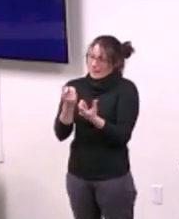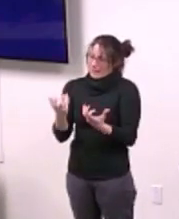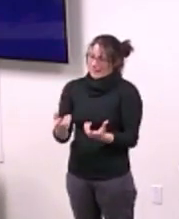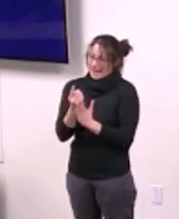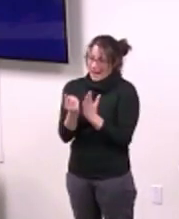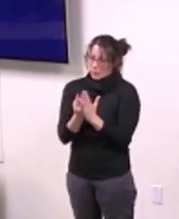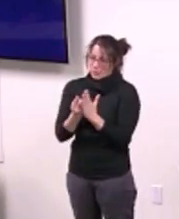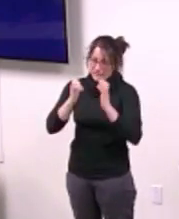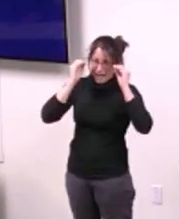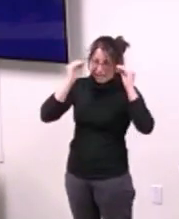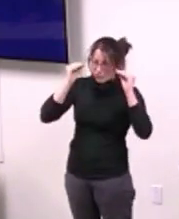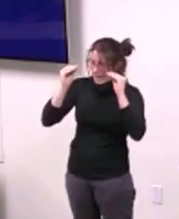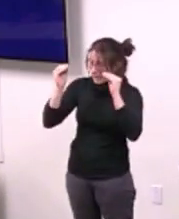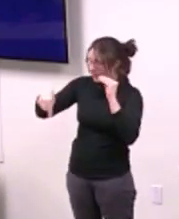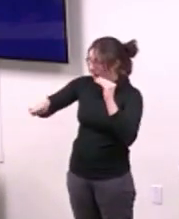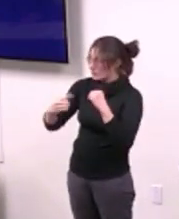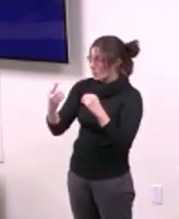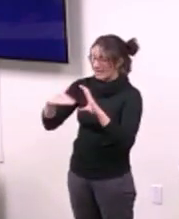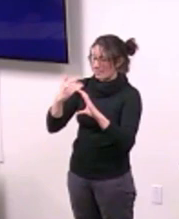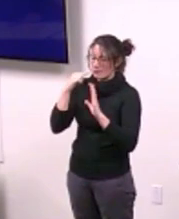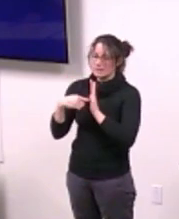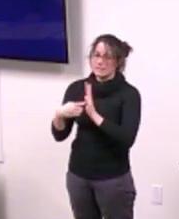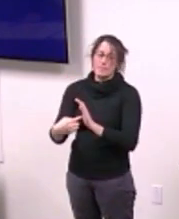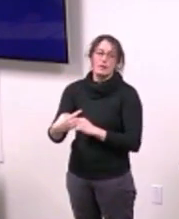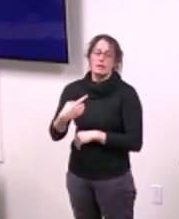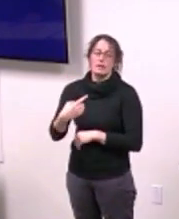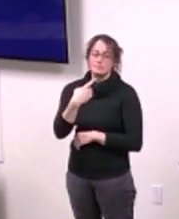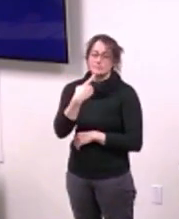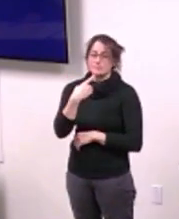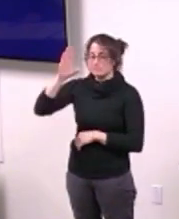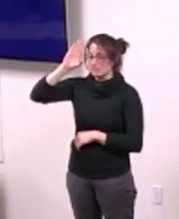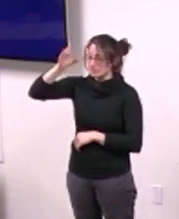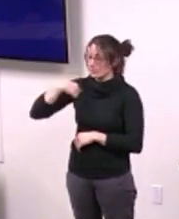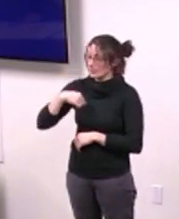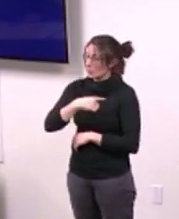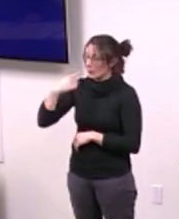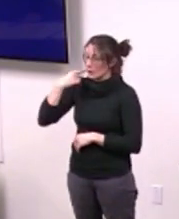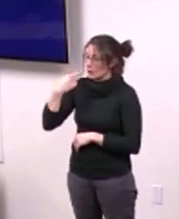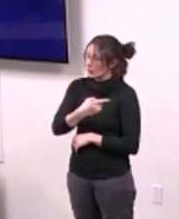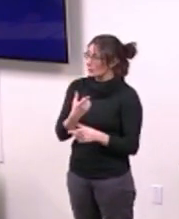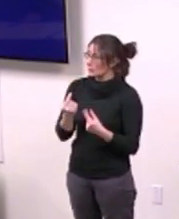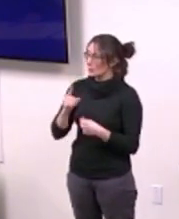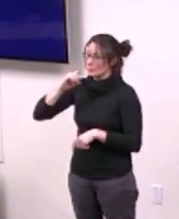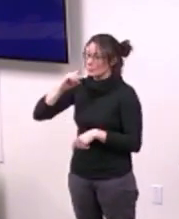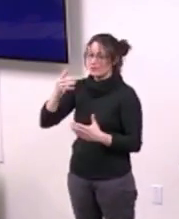So like one of the emails that came in was, "Hi, we heard that you do deaf stuff.